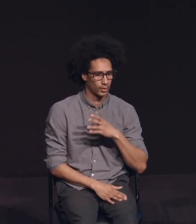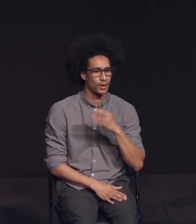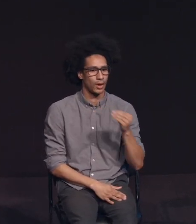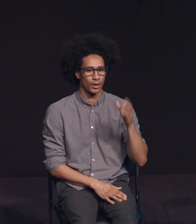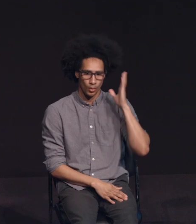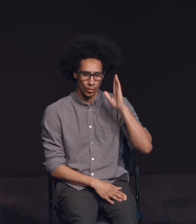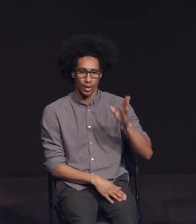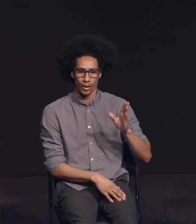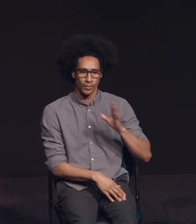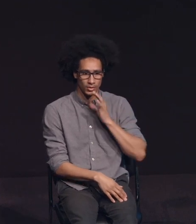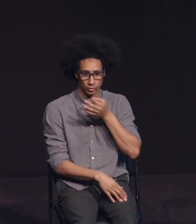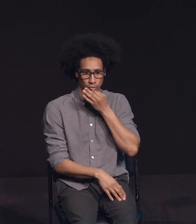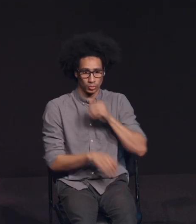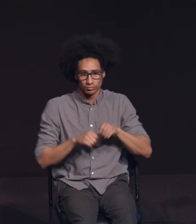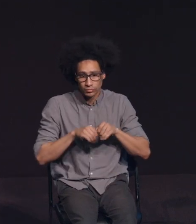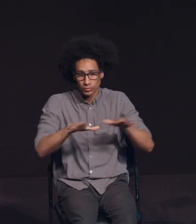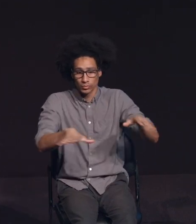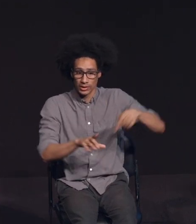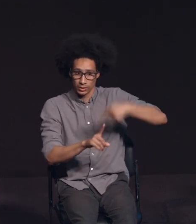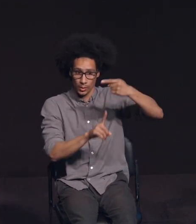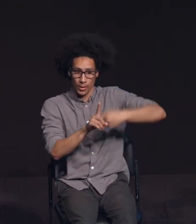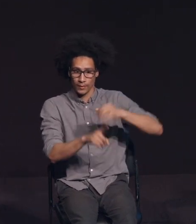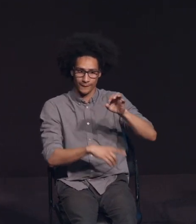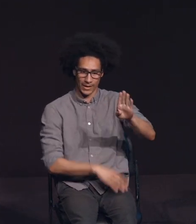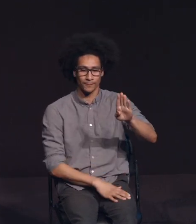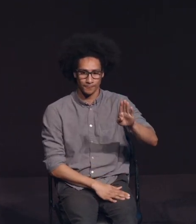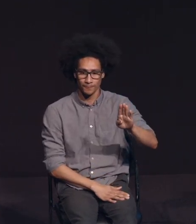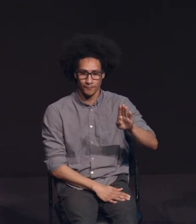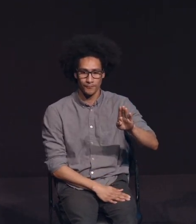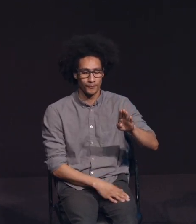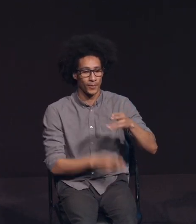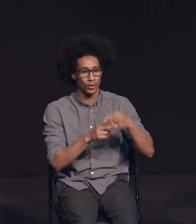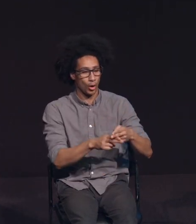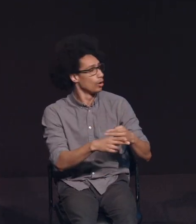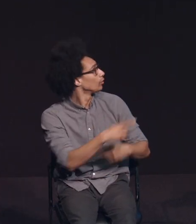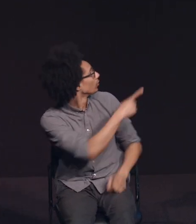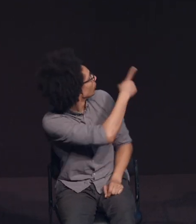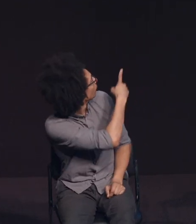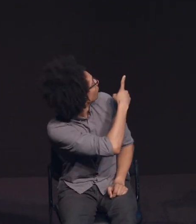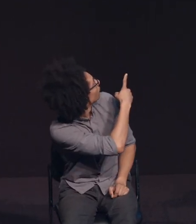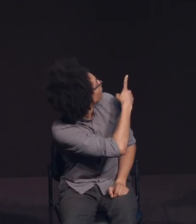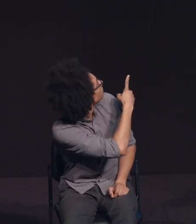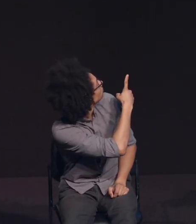into people's hands during this month of February. It's called "Queenie Gets Her Shots," and it's a coloring book